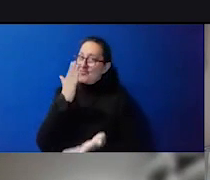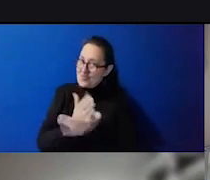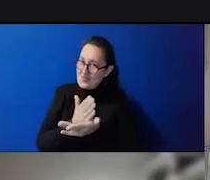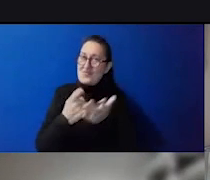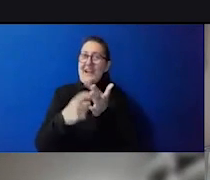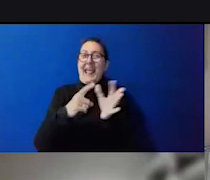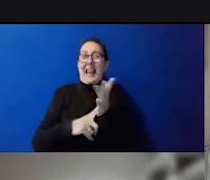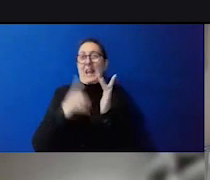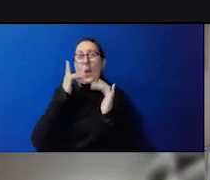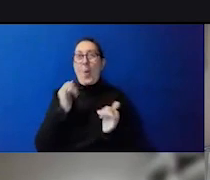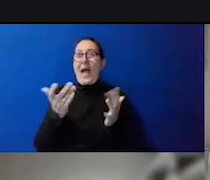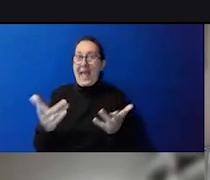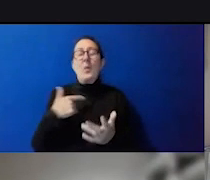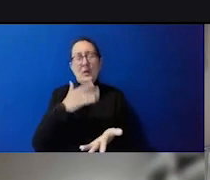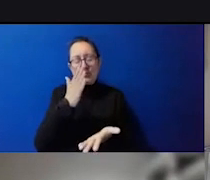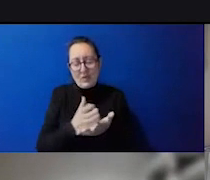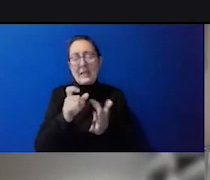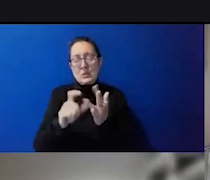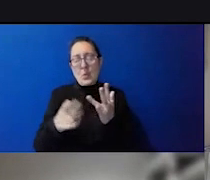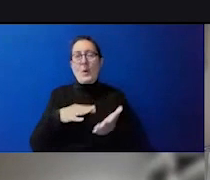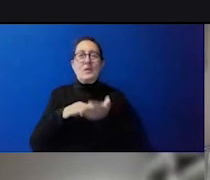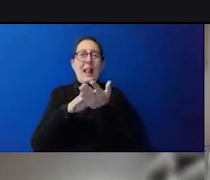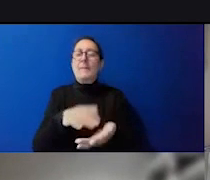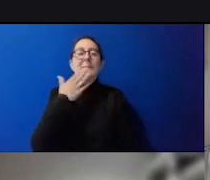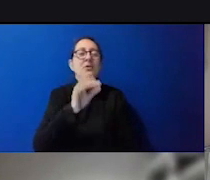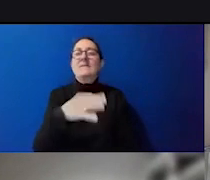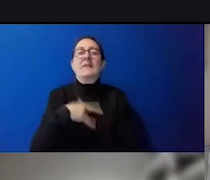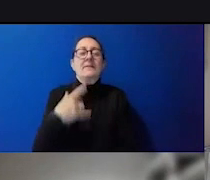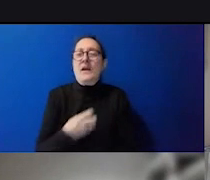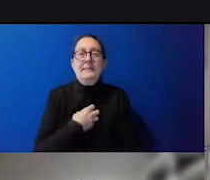and we really do want to help so don't feel afraid sometimes people tell me they're scared of seeing